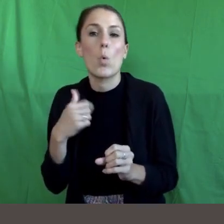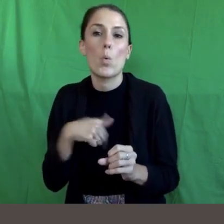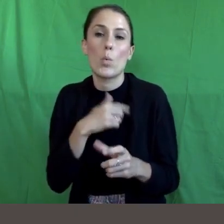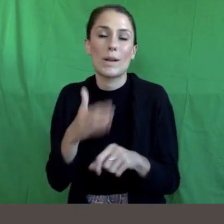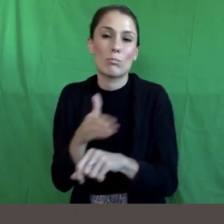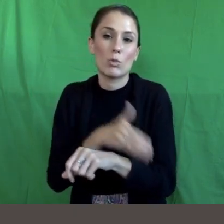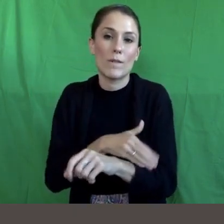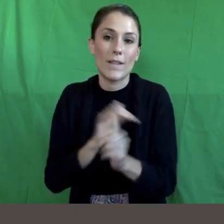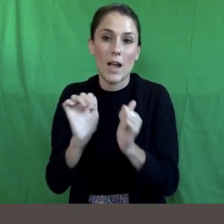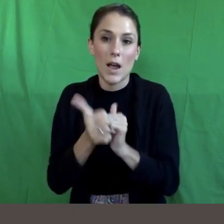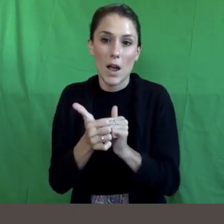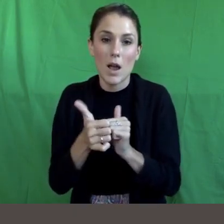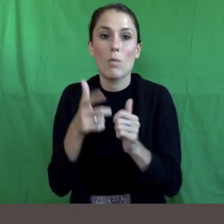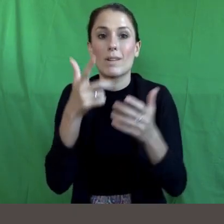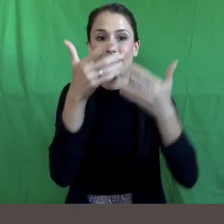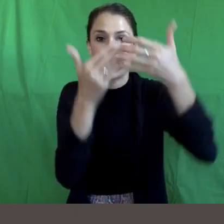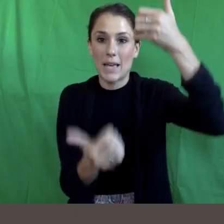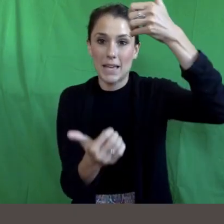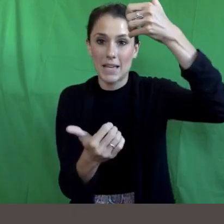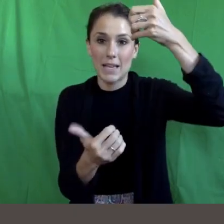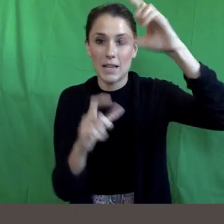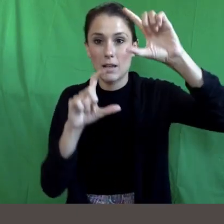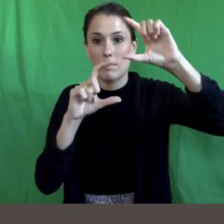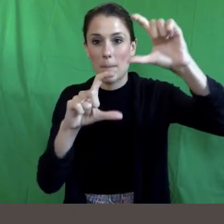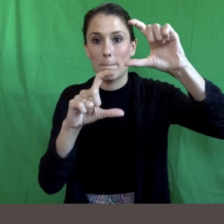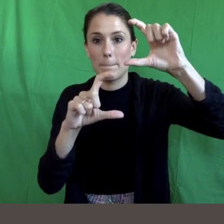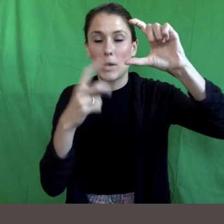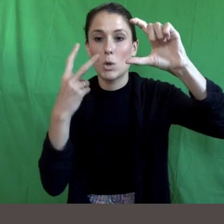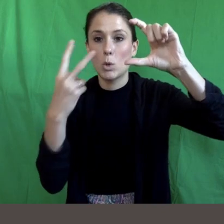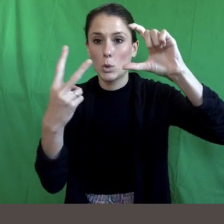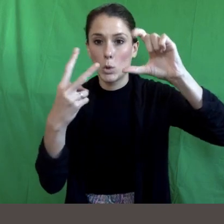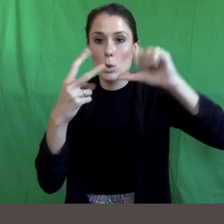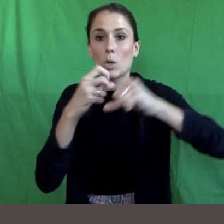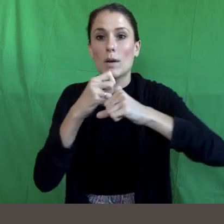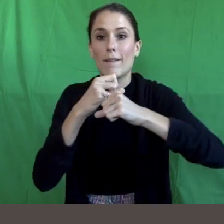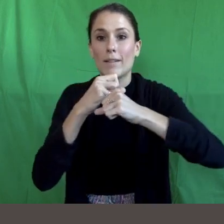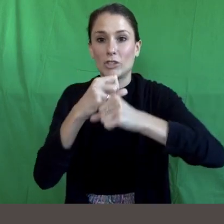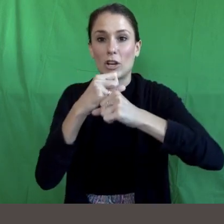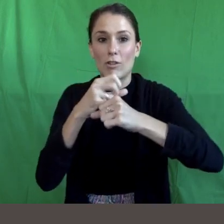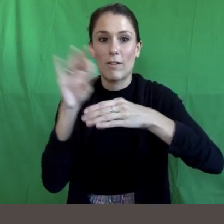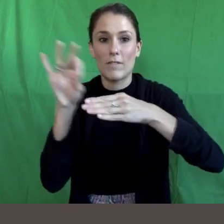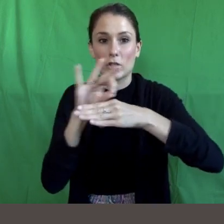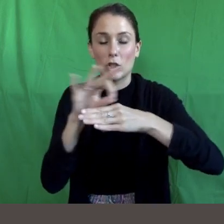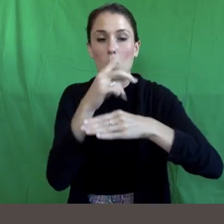So we improved that code by splitting that generator function into two generator functions,